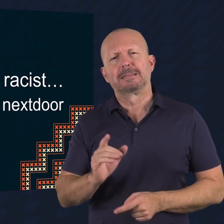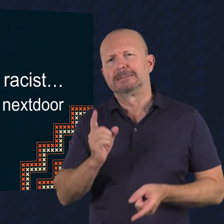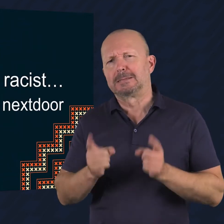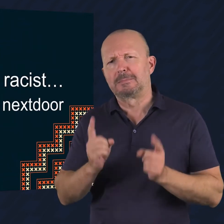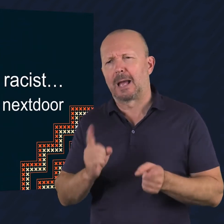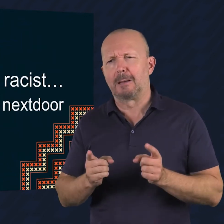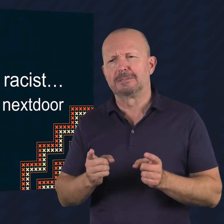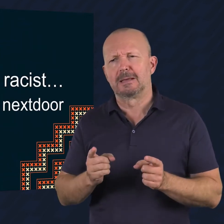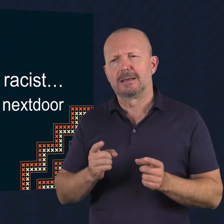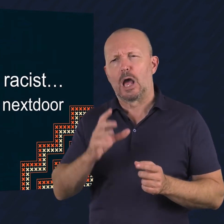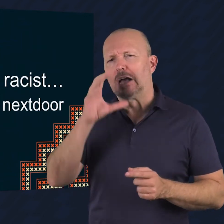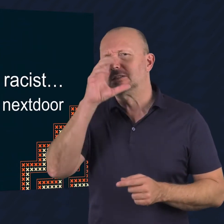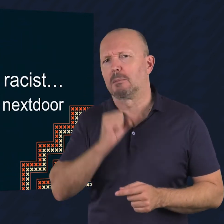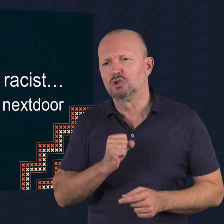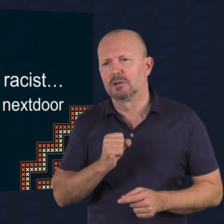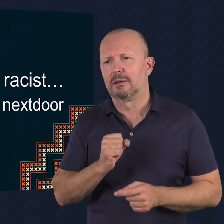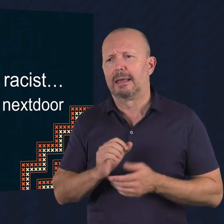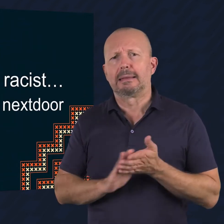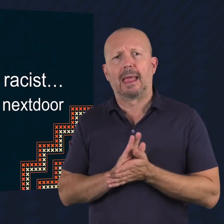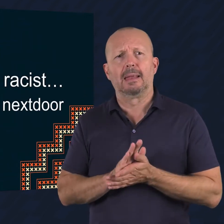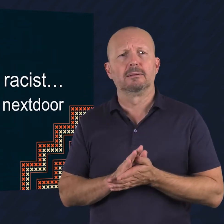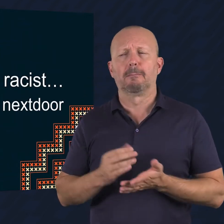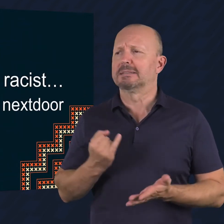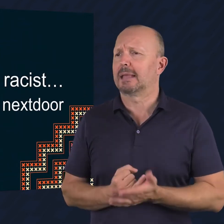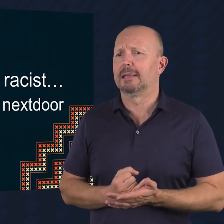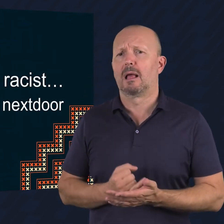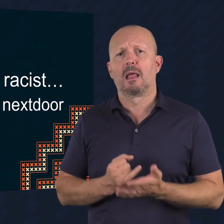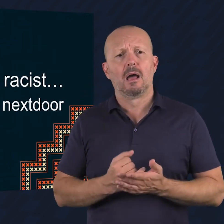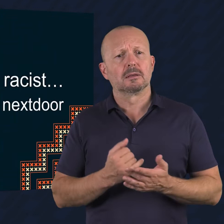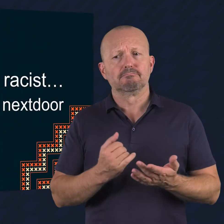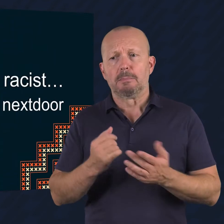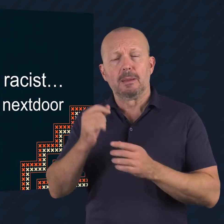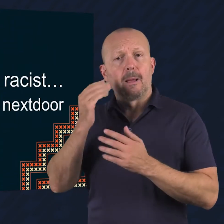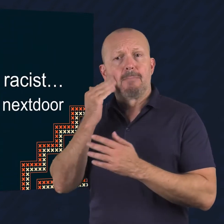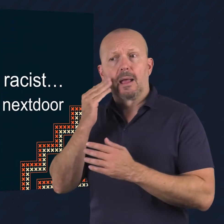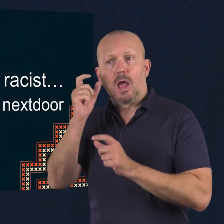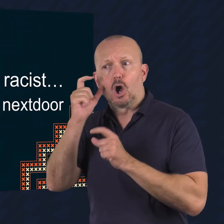we're a little bit prone to helping ourselves to Te Reo words and sticking them on Pākehā concepts.